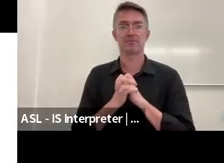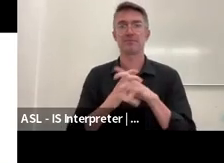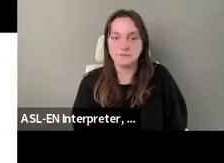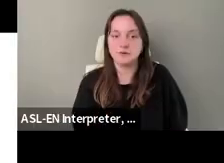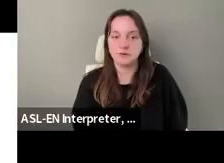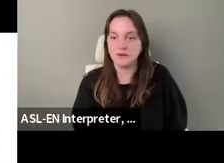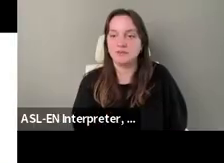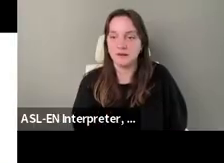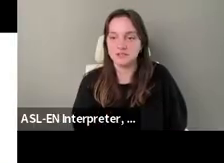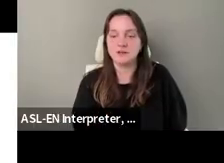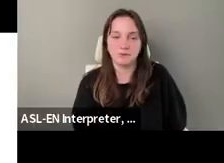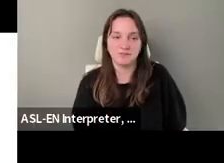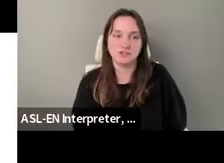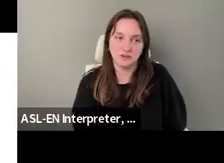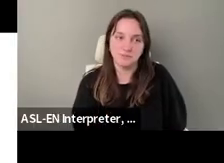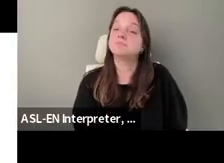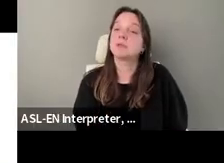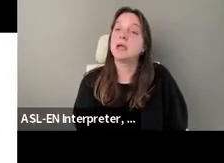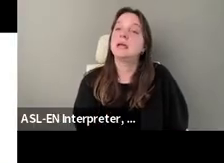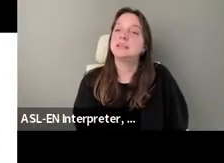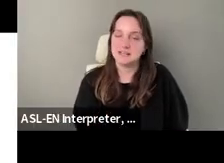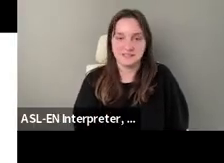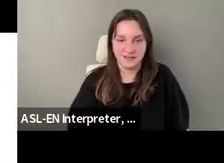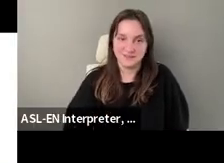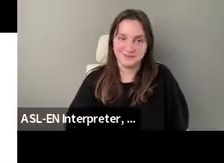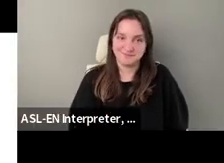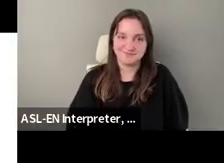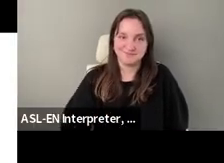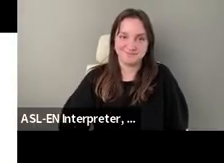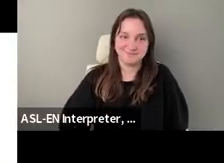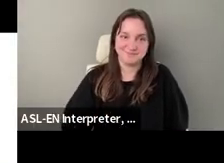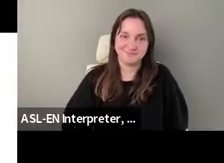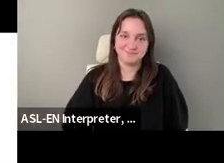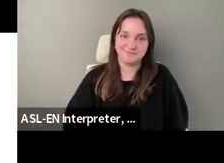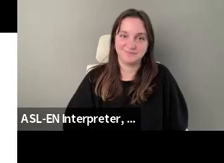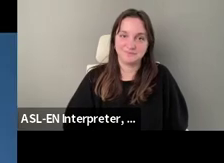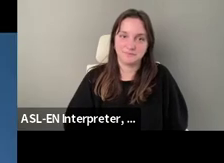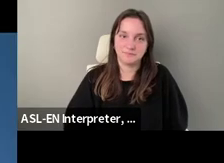degree of language deprivation.